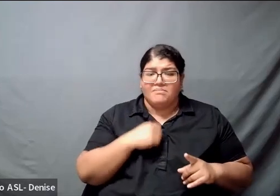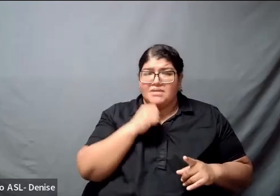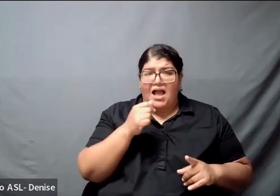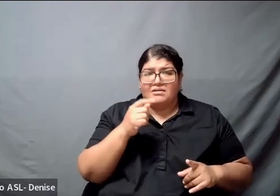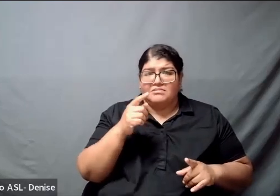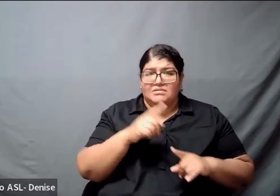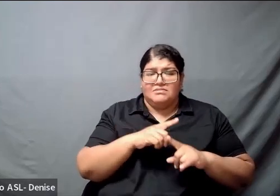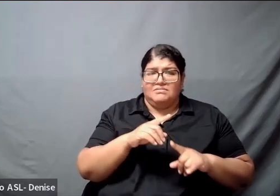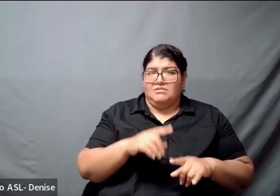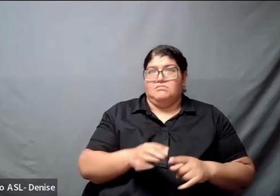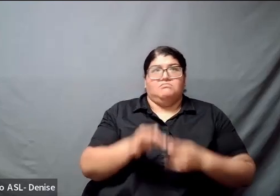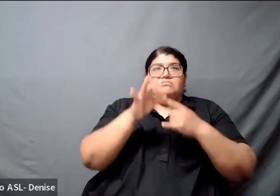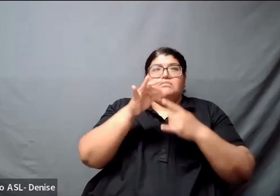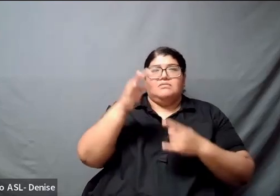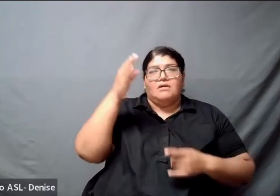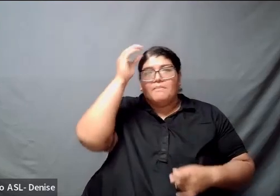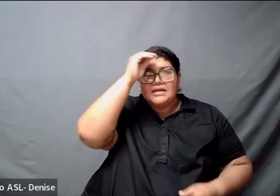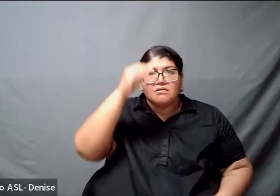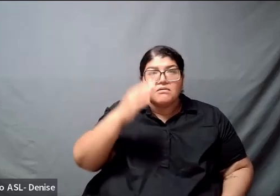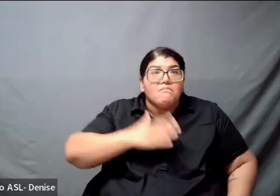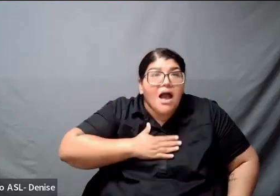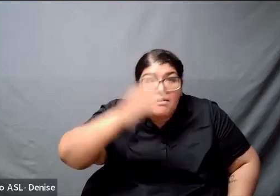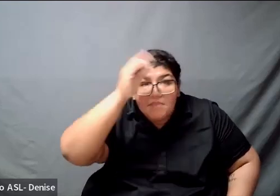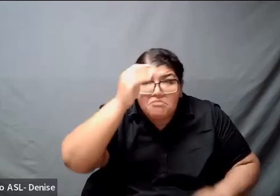attempt to push down my thoughts,